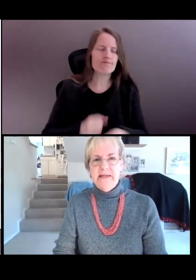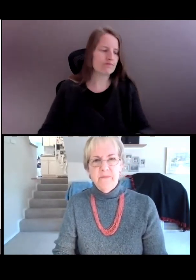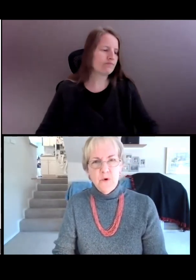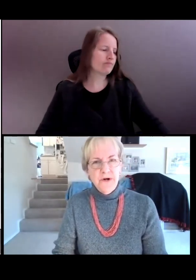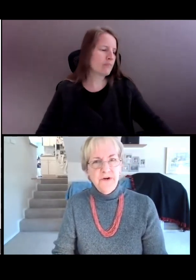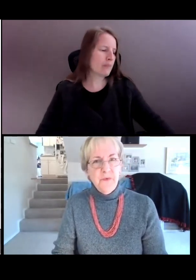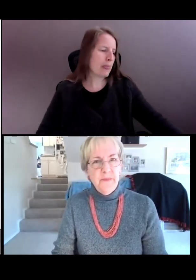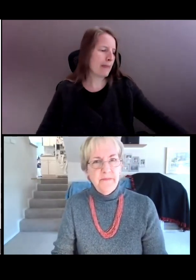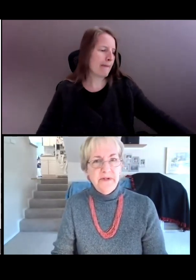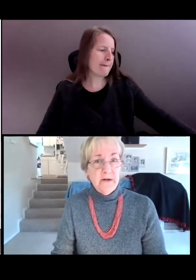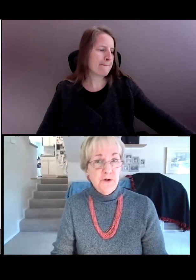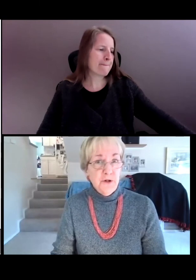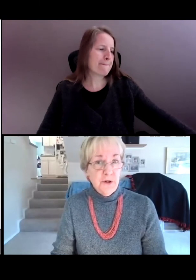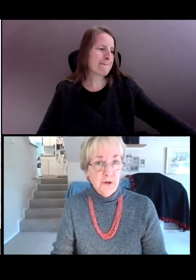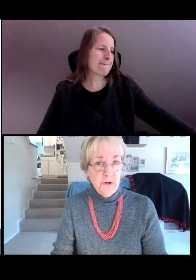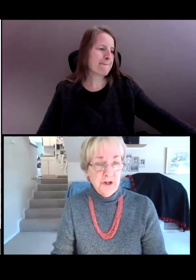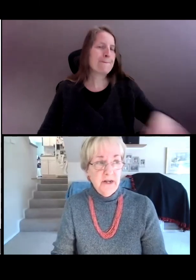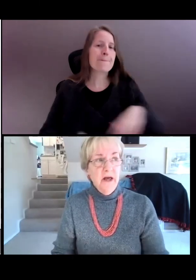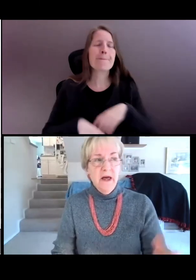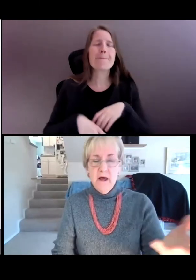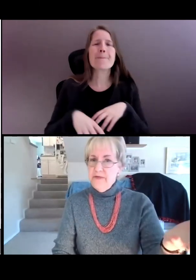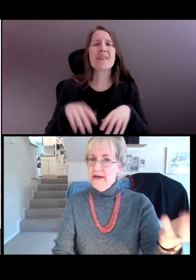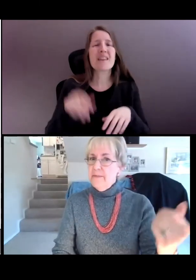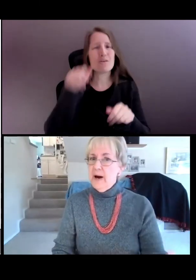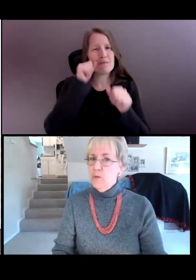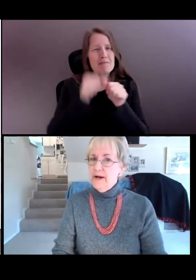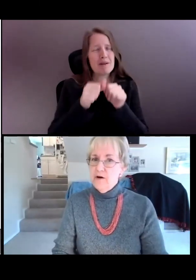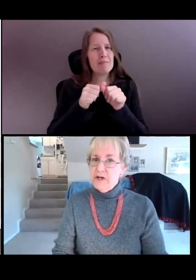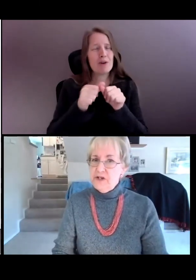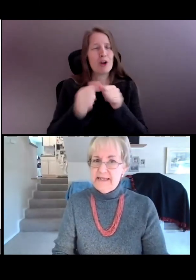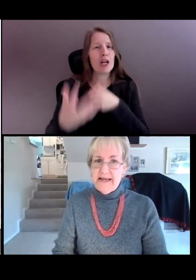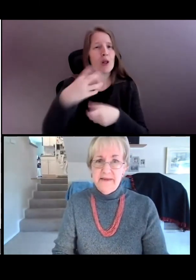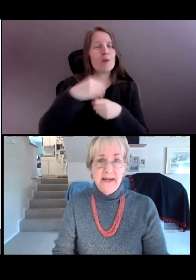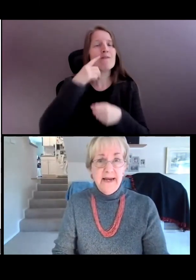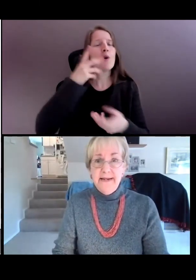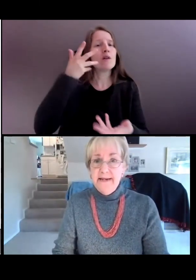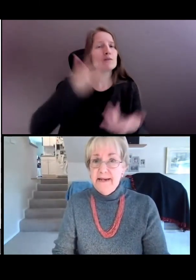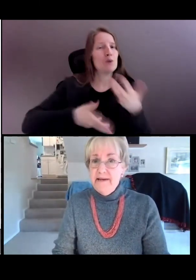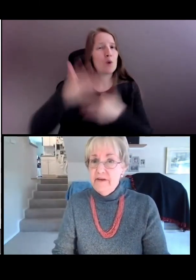It's important to remember social inclusion think about what Erik just said he didn't